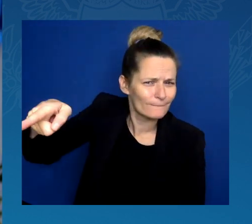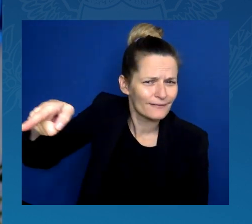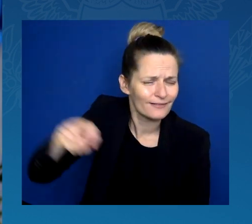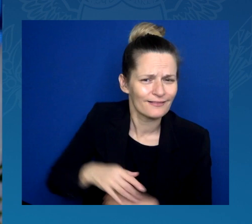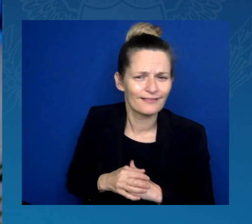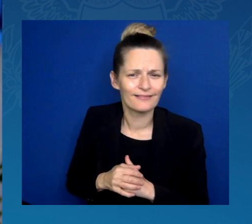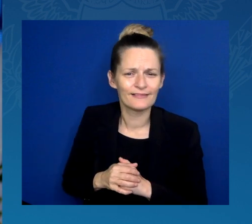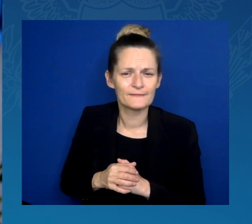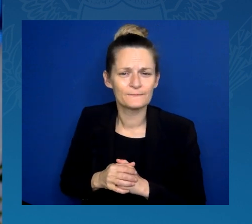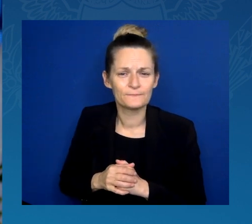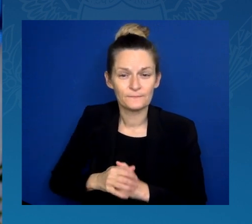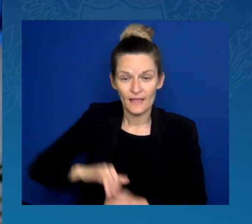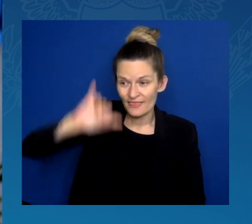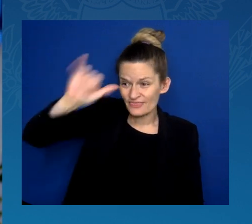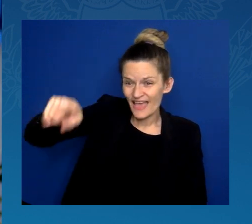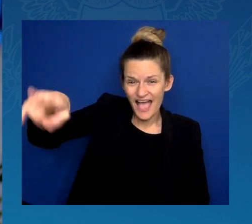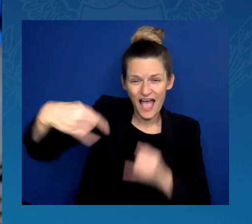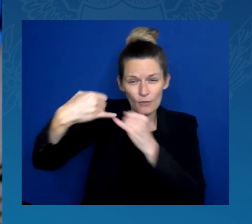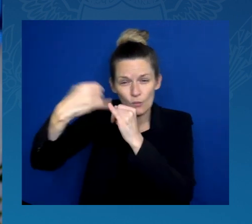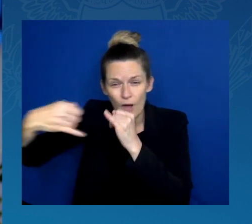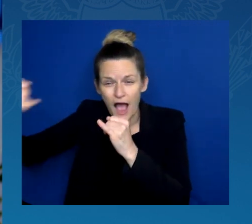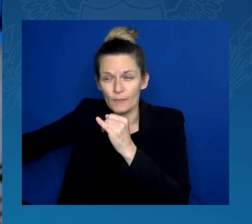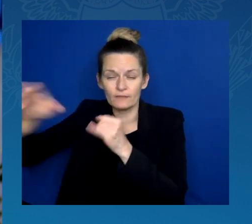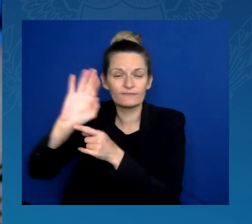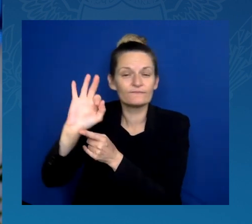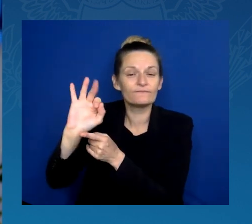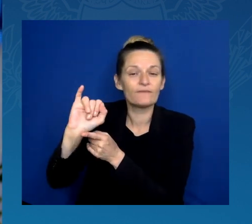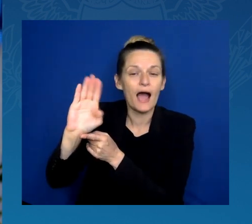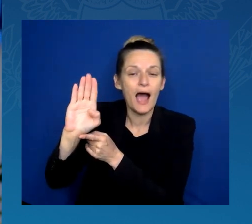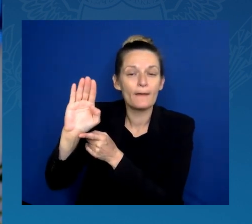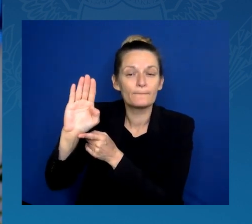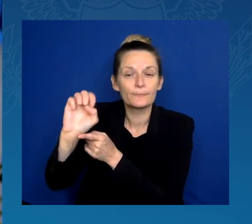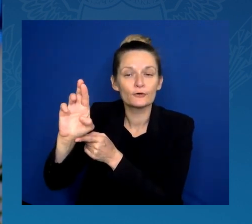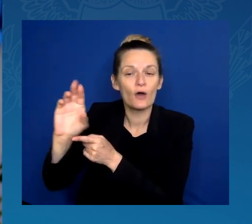that we are using to connect -- to fulfill that promise --